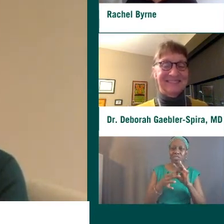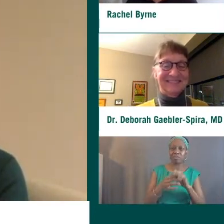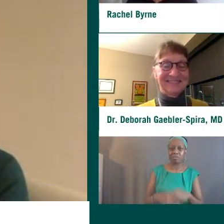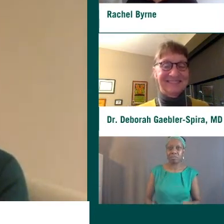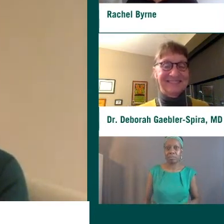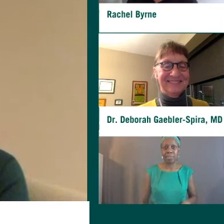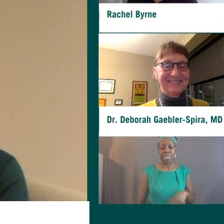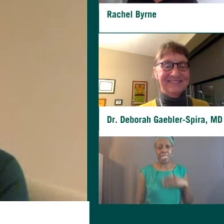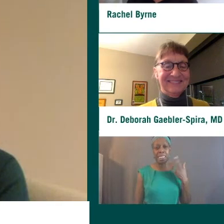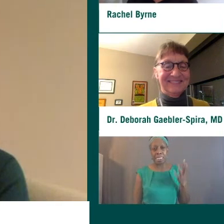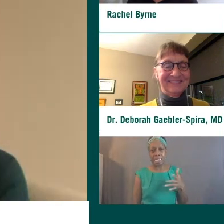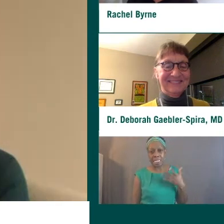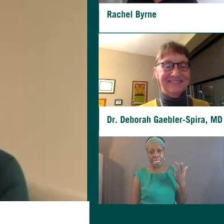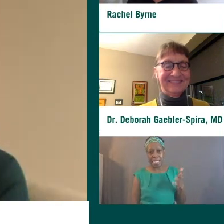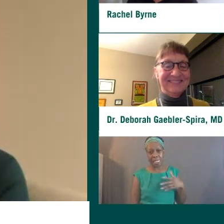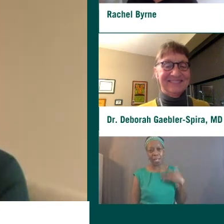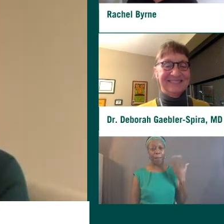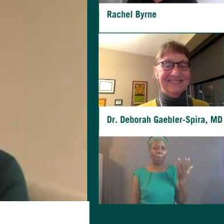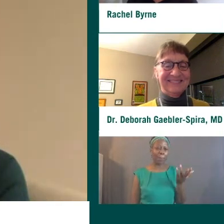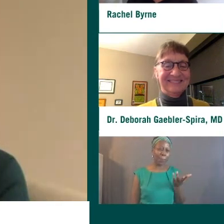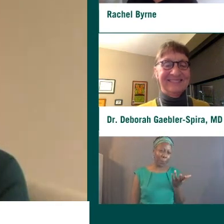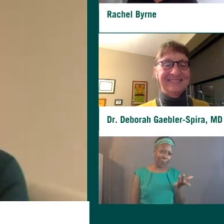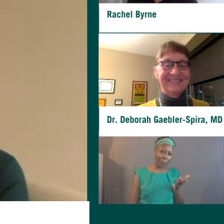Normal brother and sister relationship.